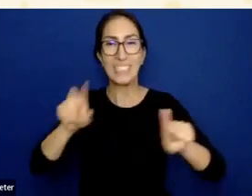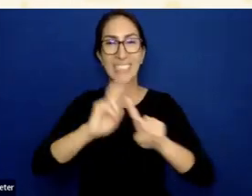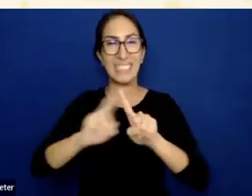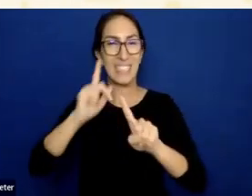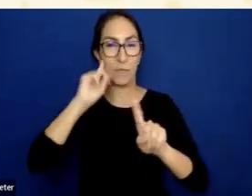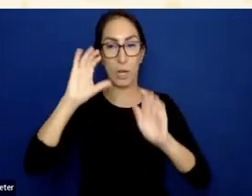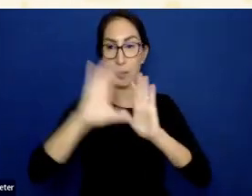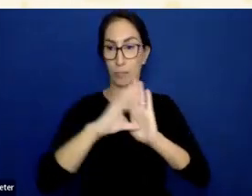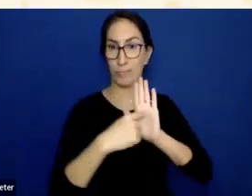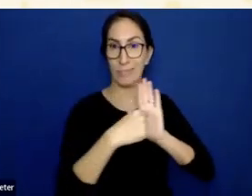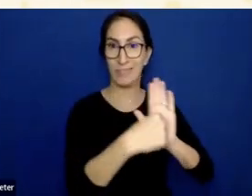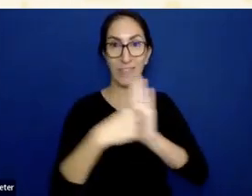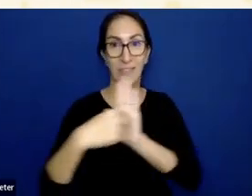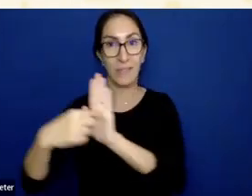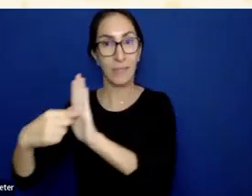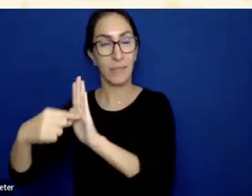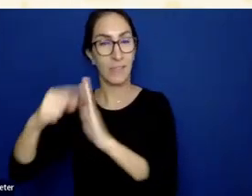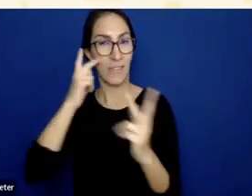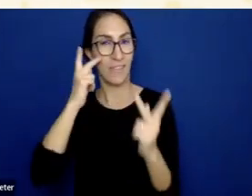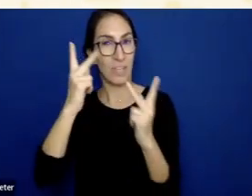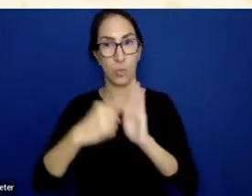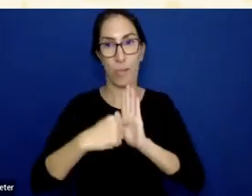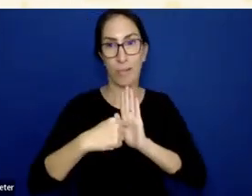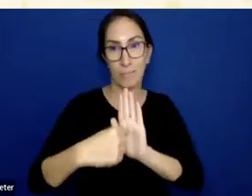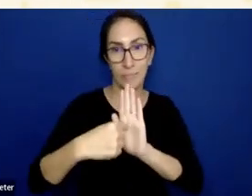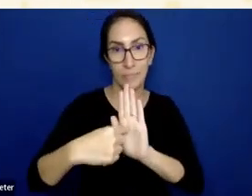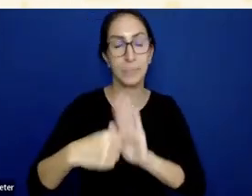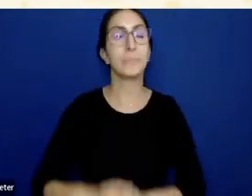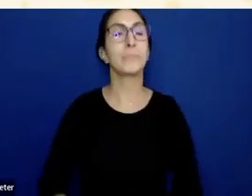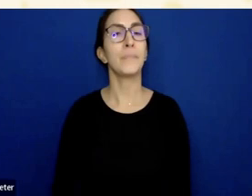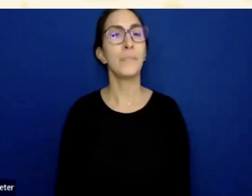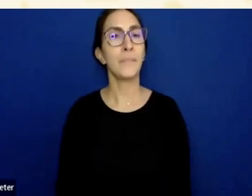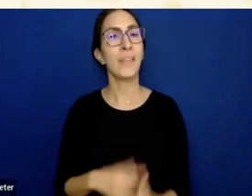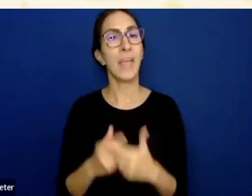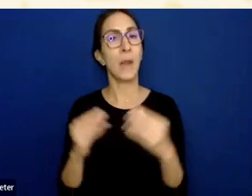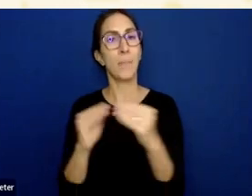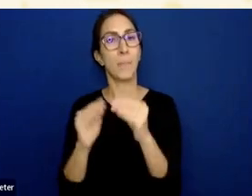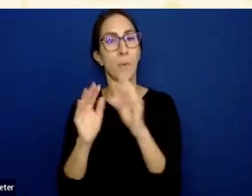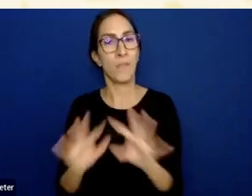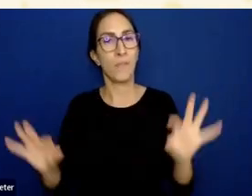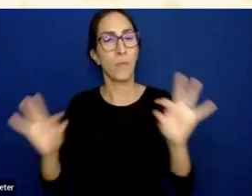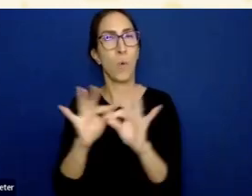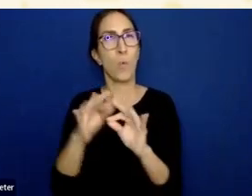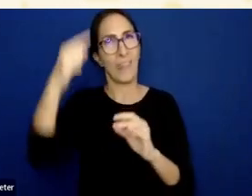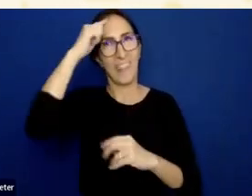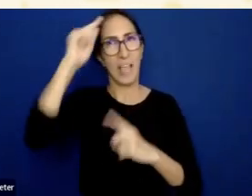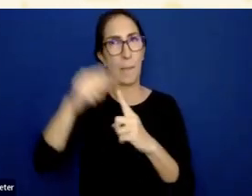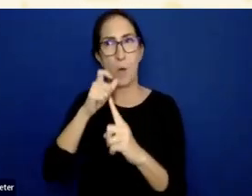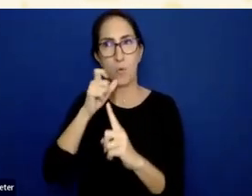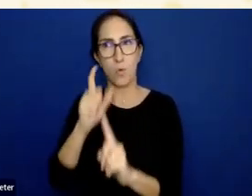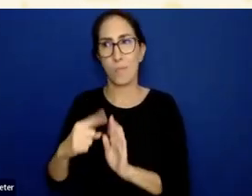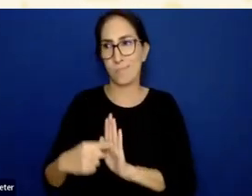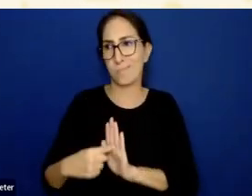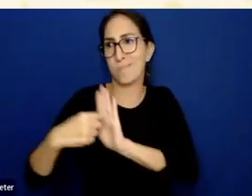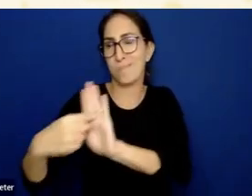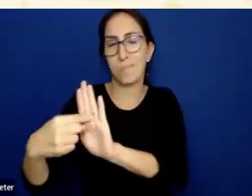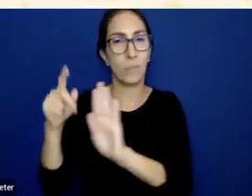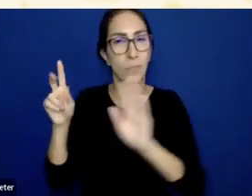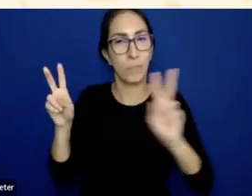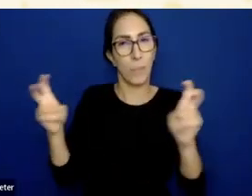And the other point that we usually think about is the audience, the type of audience that is usually accessing this information.